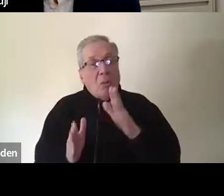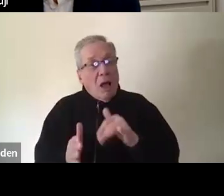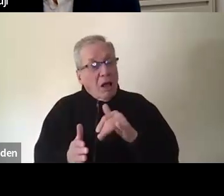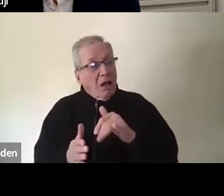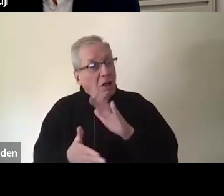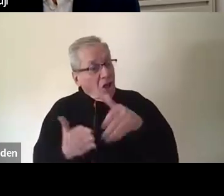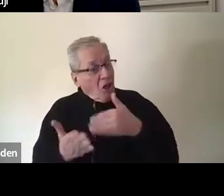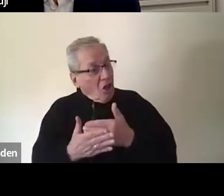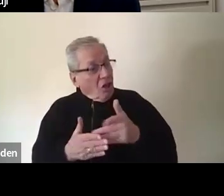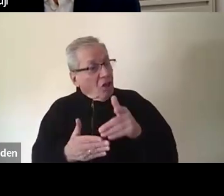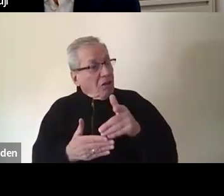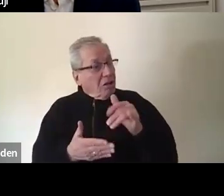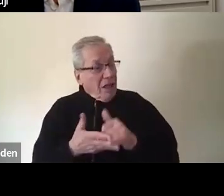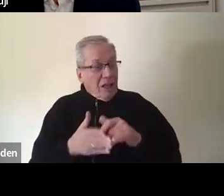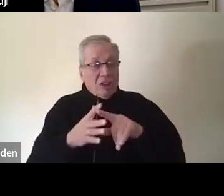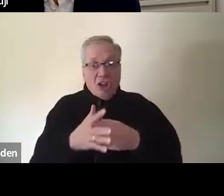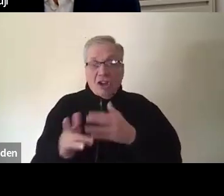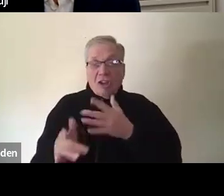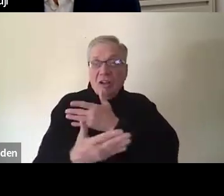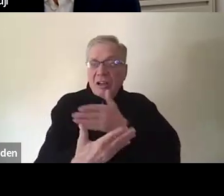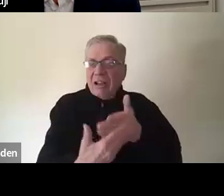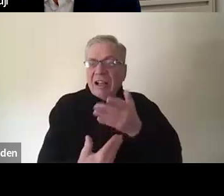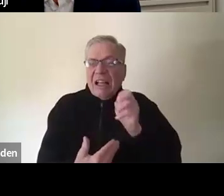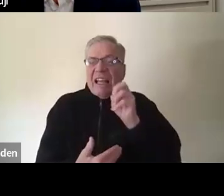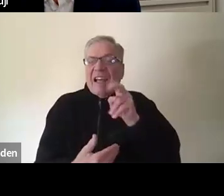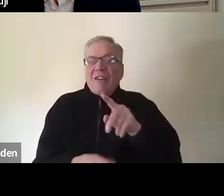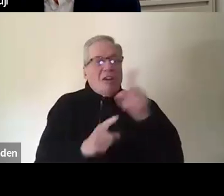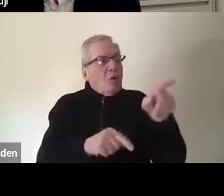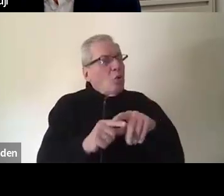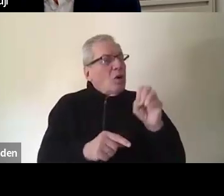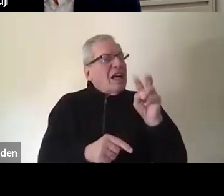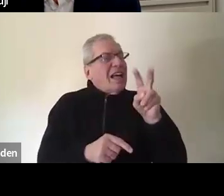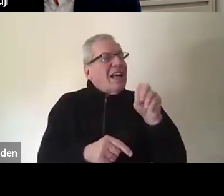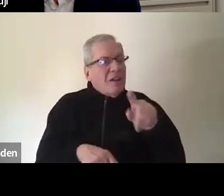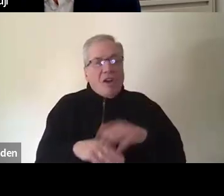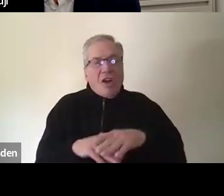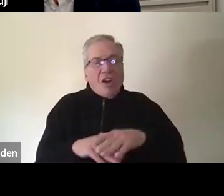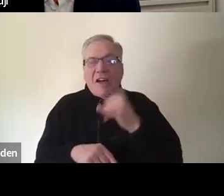STARS that if a student went to an event and was on their phone during the event,